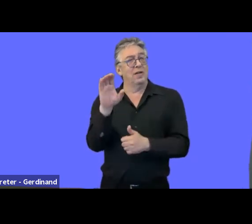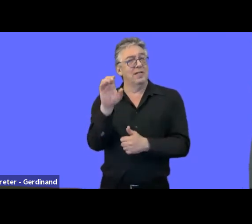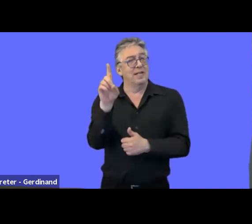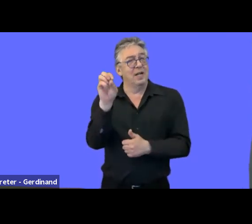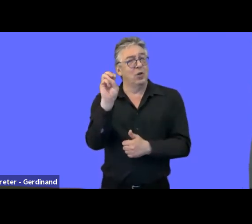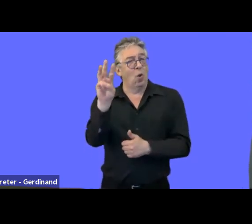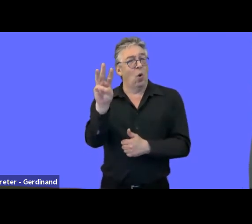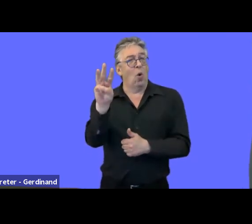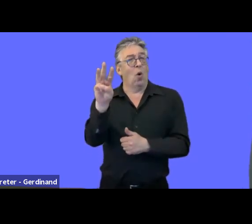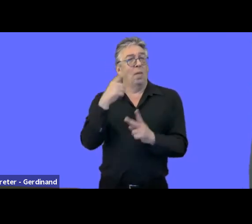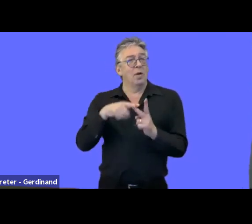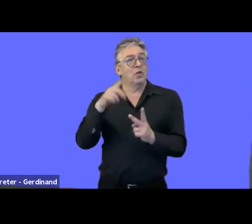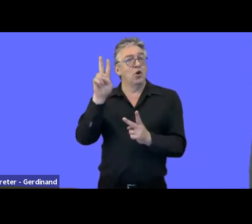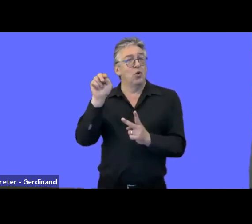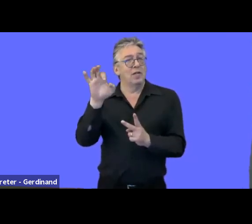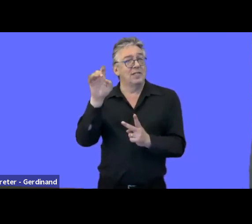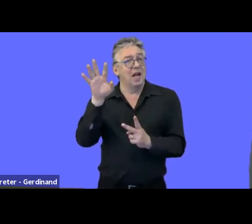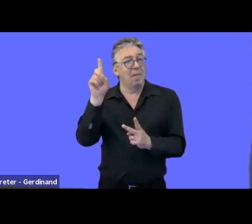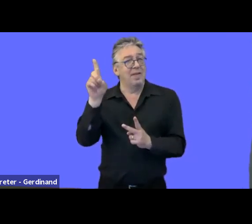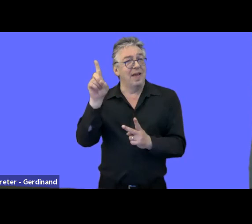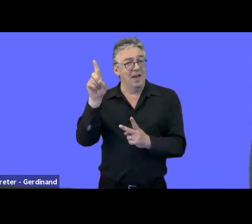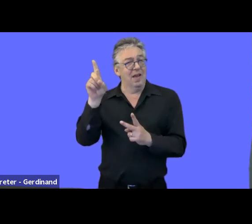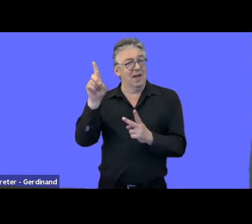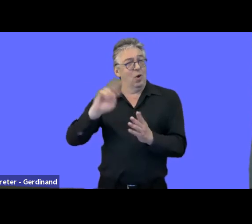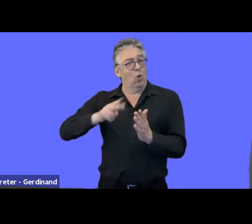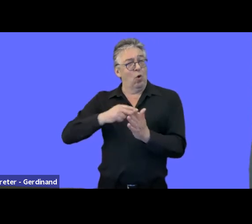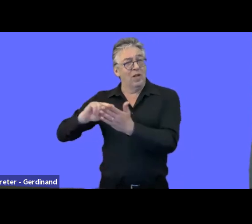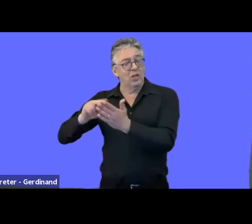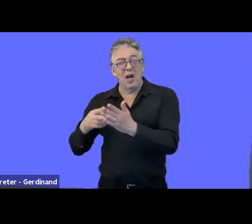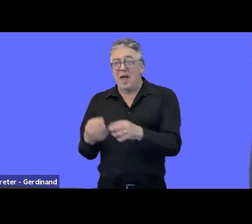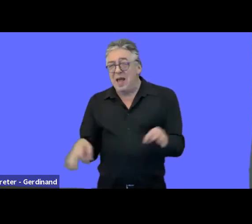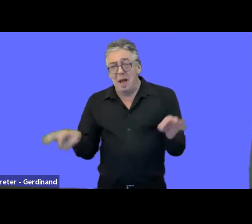for woman and girls with disabilities which is here fundamental as we saw.